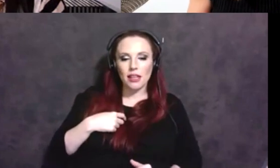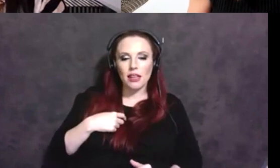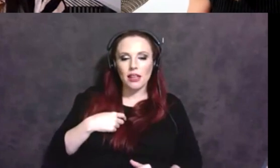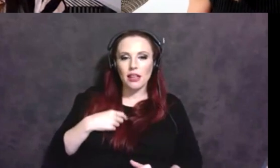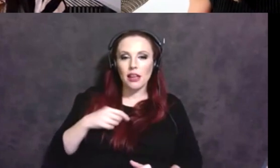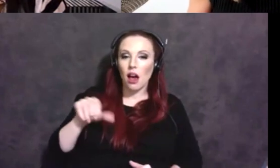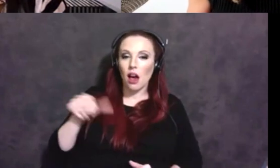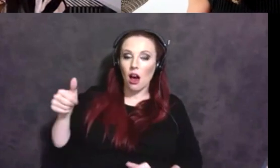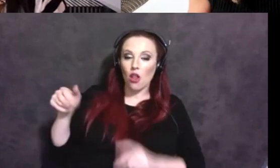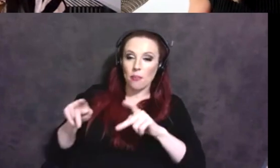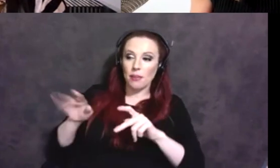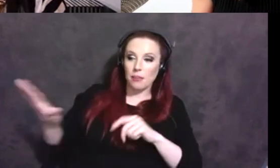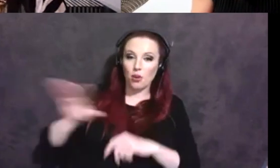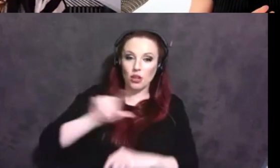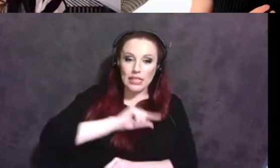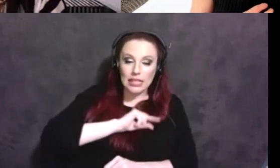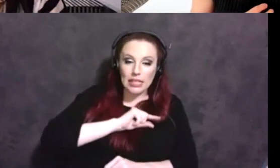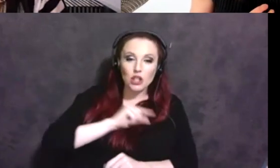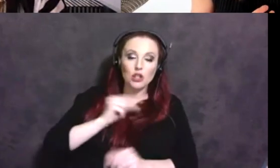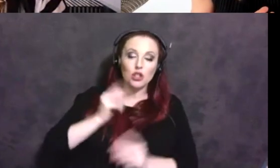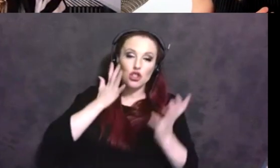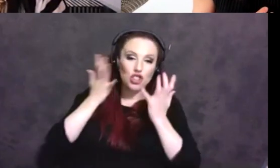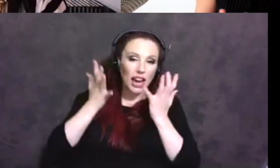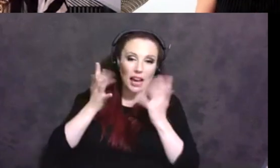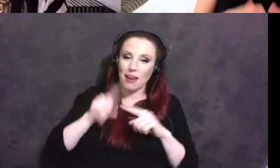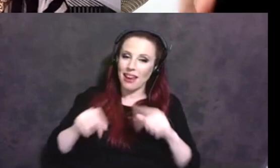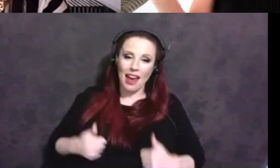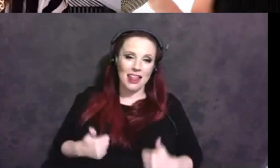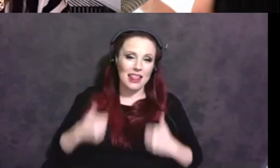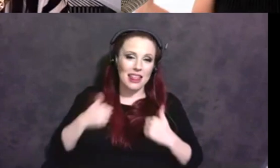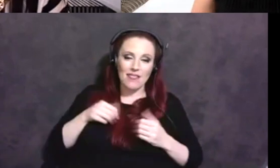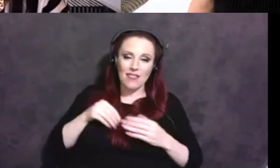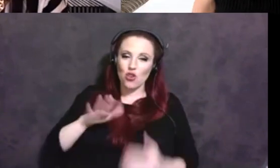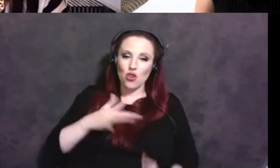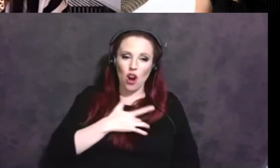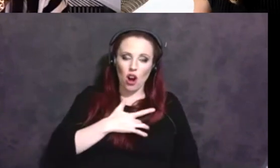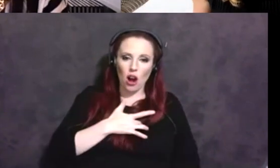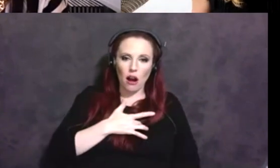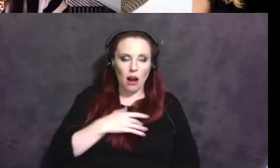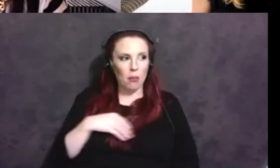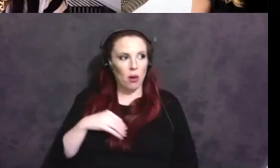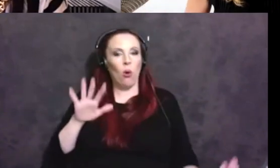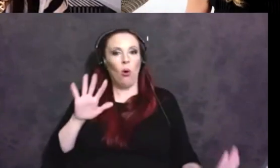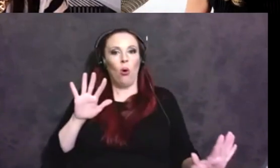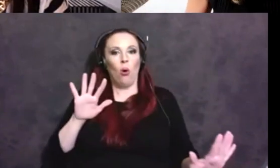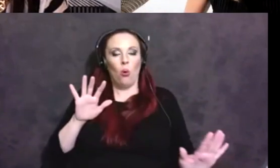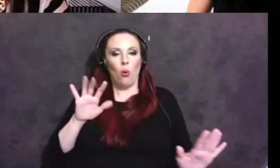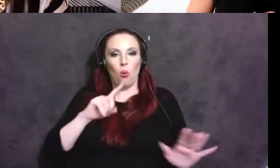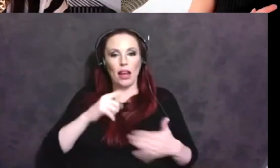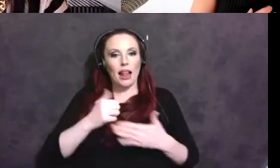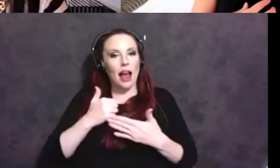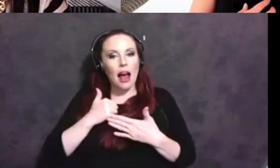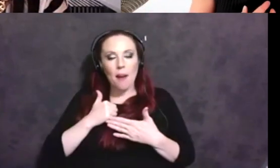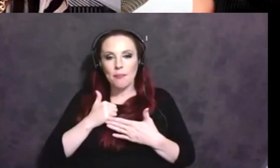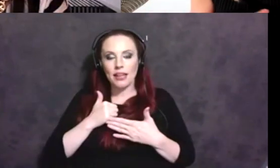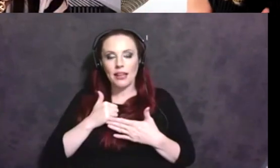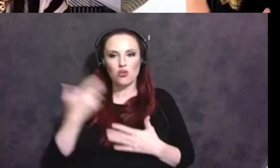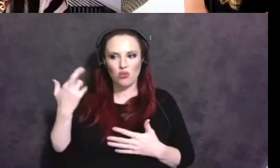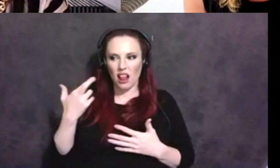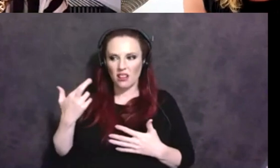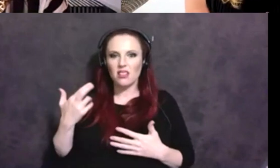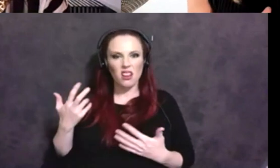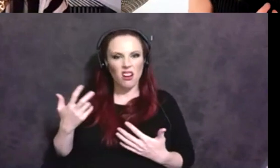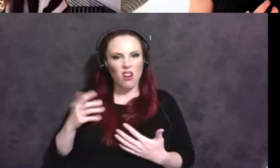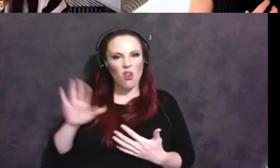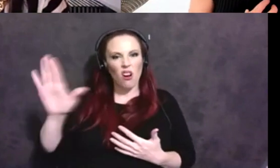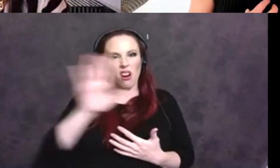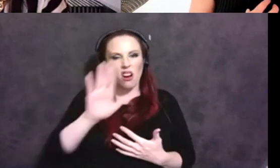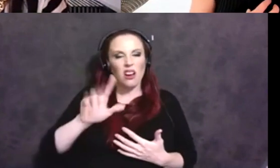my meditation teacher, she is my acupuncturist, told me other people's guilt and shame can't